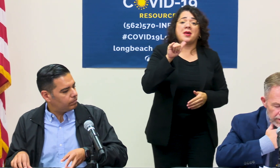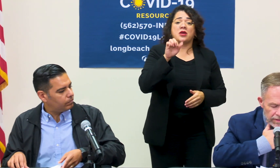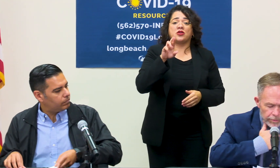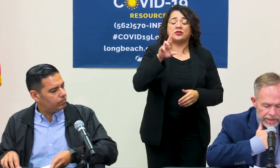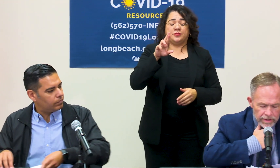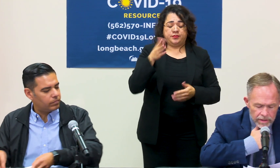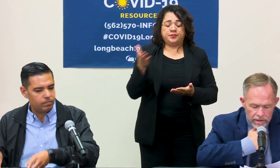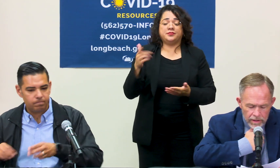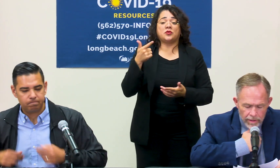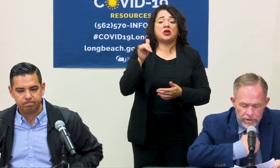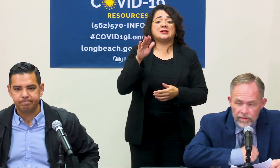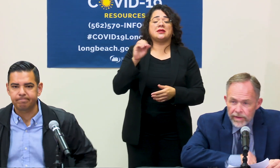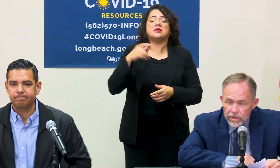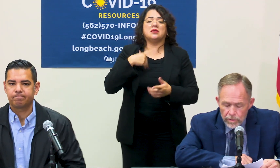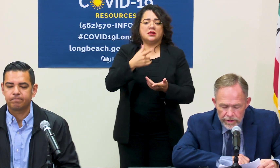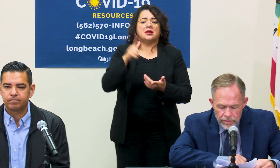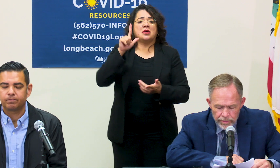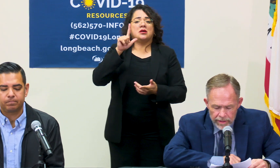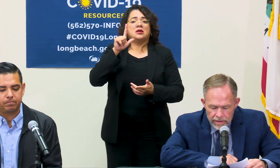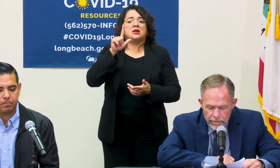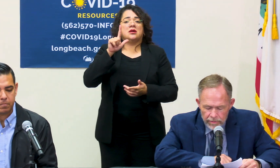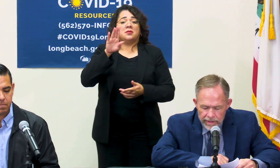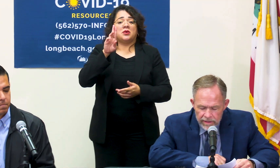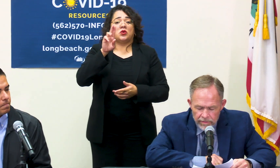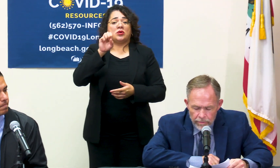deliberation the Long Beach Unified School District with the blessing of the